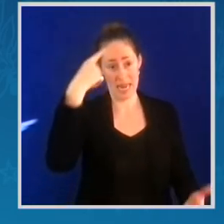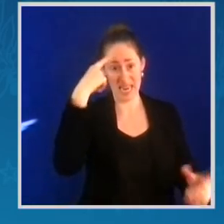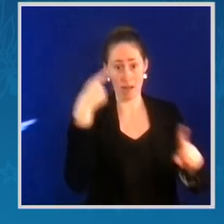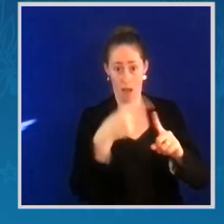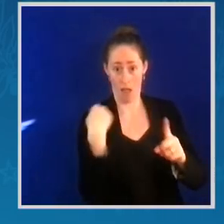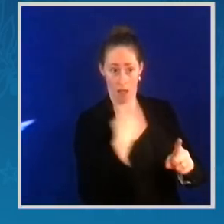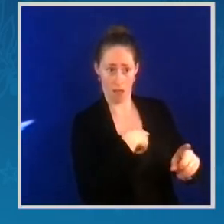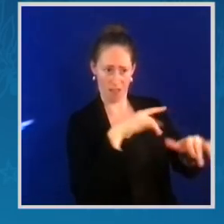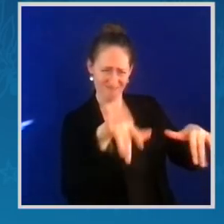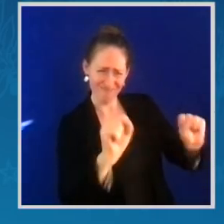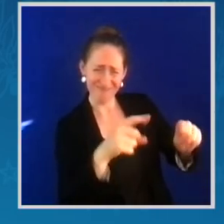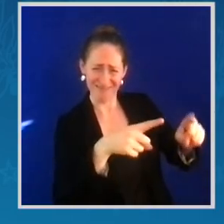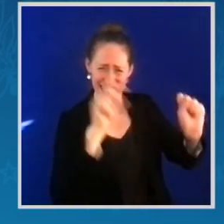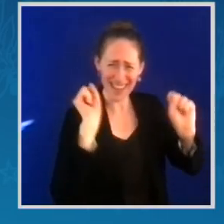and if we invest in their capacity,